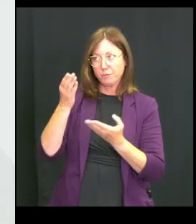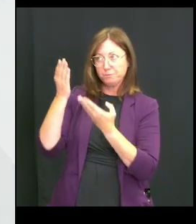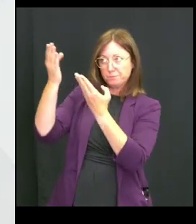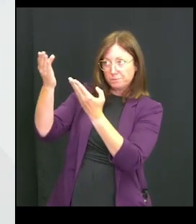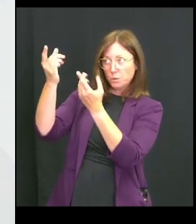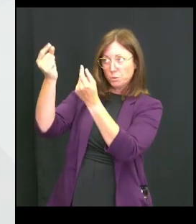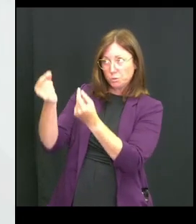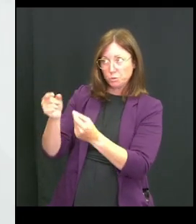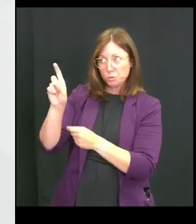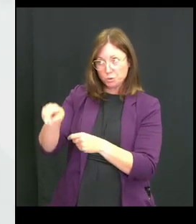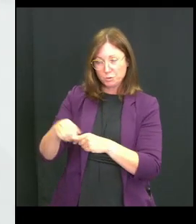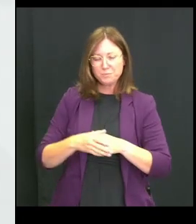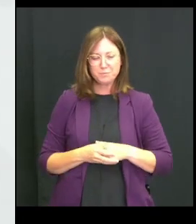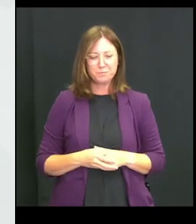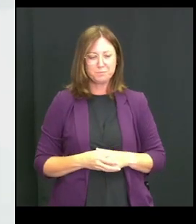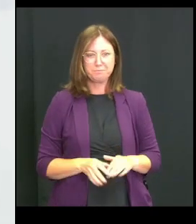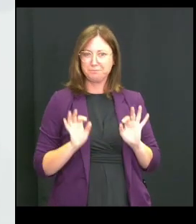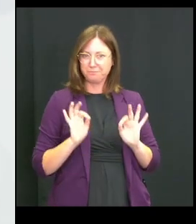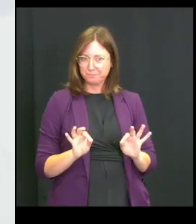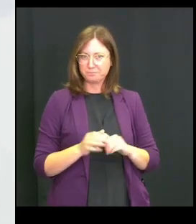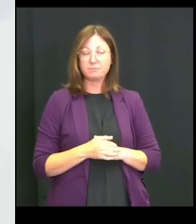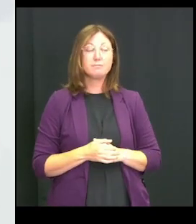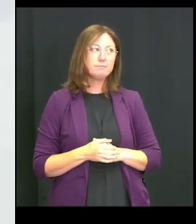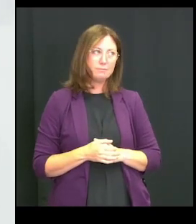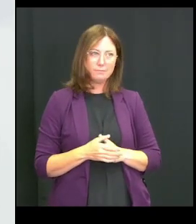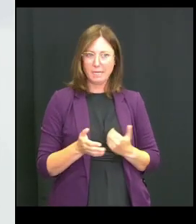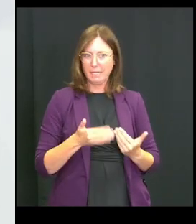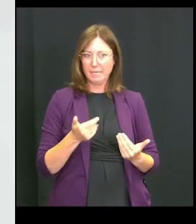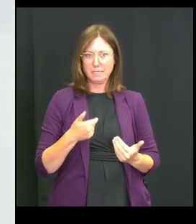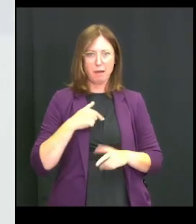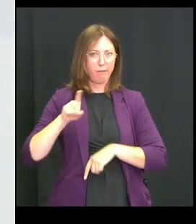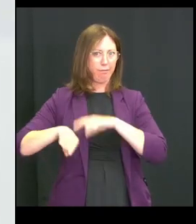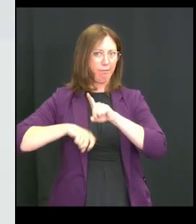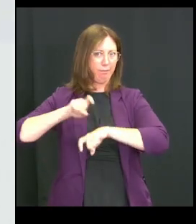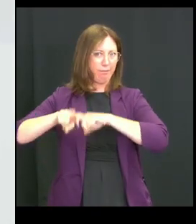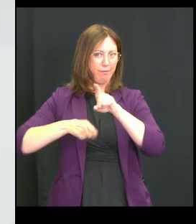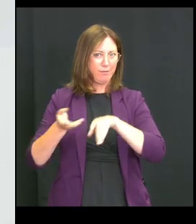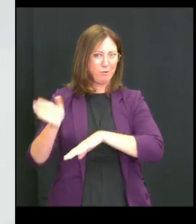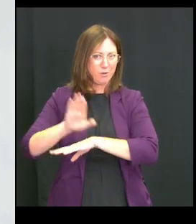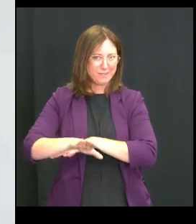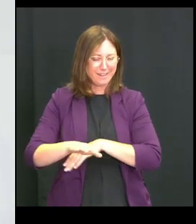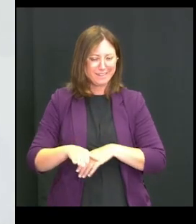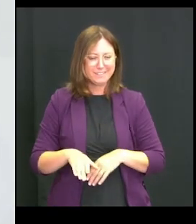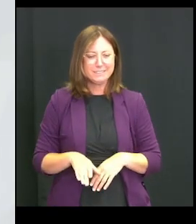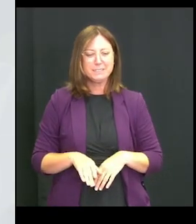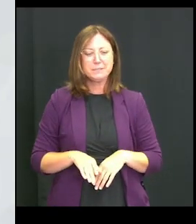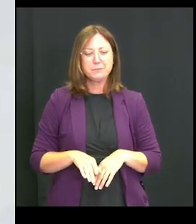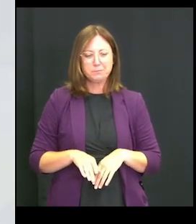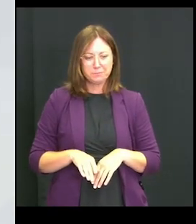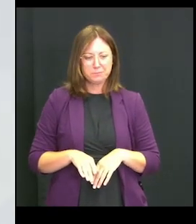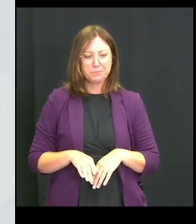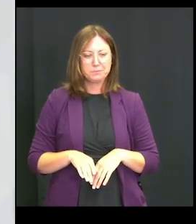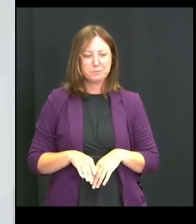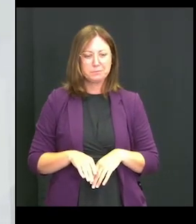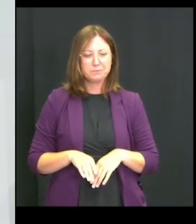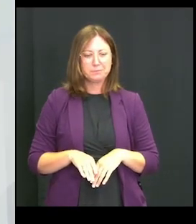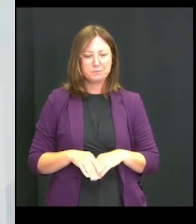Okay. So, I could continue to ask questions all morning and/or afternoon depending on where you are.